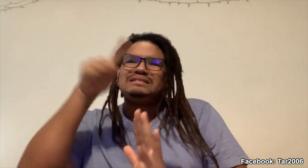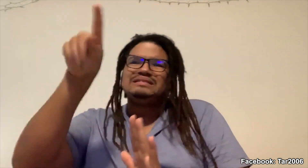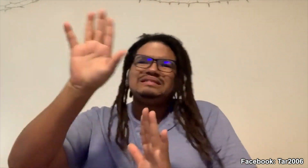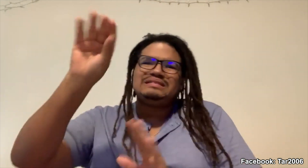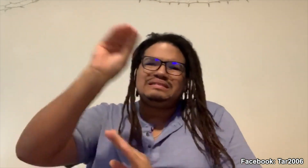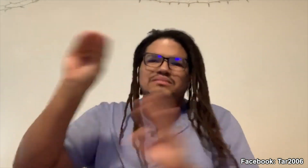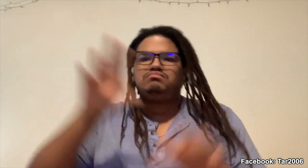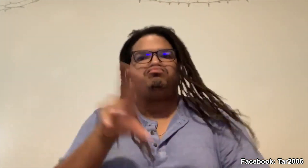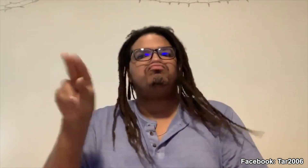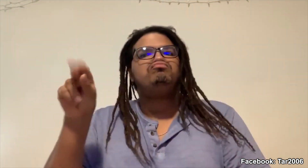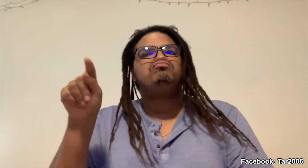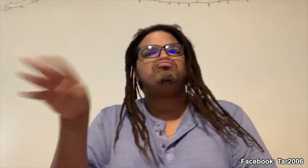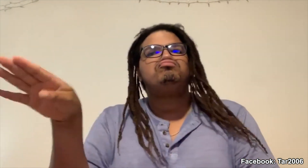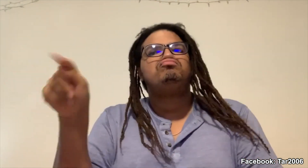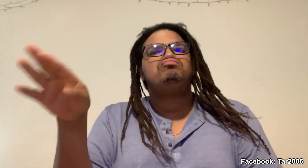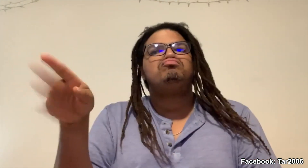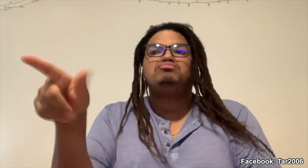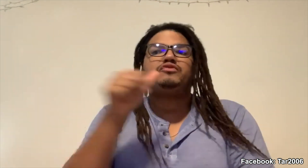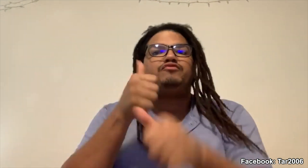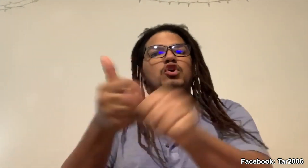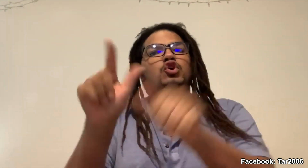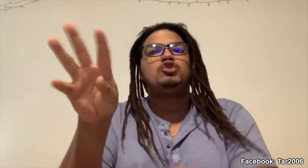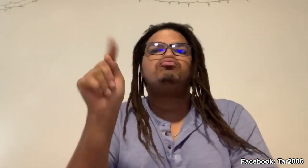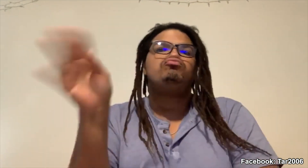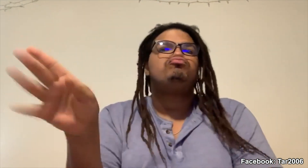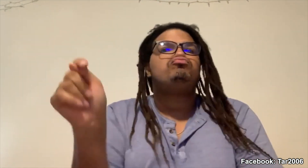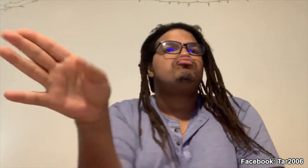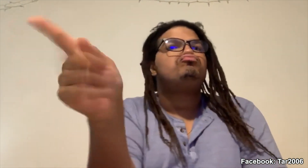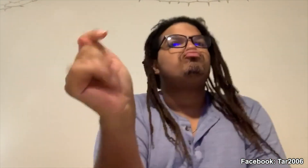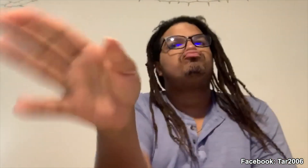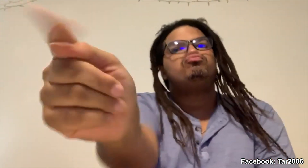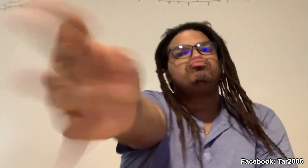the police and court system. They ignored us.